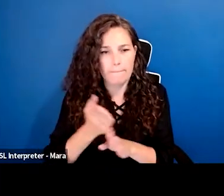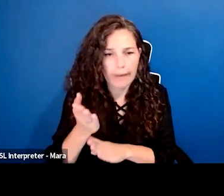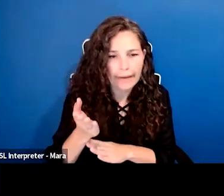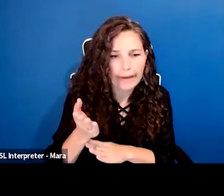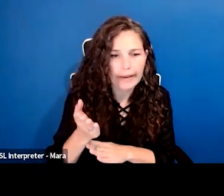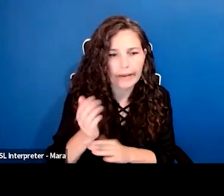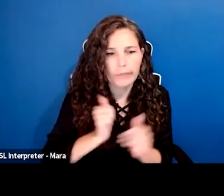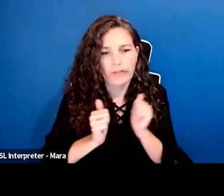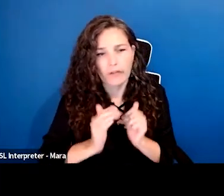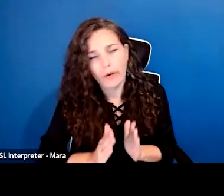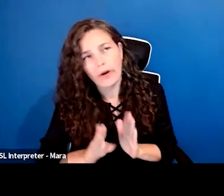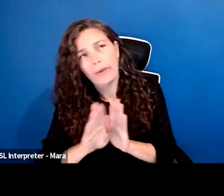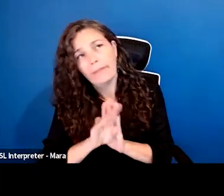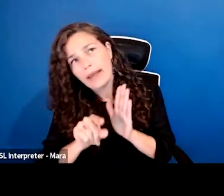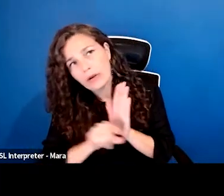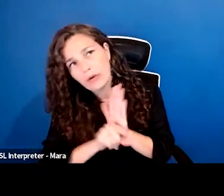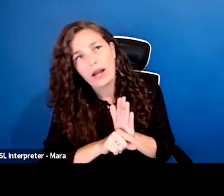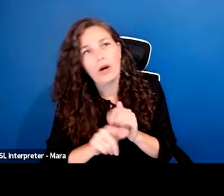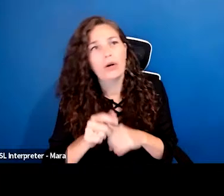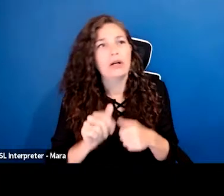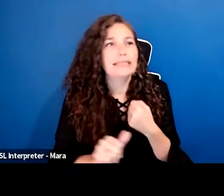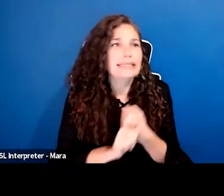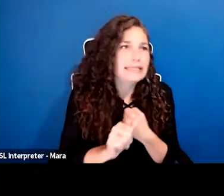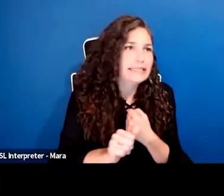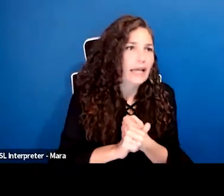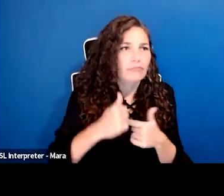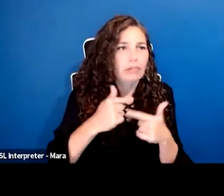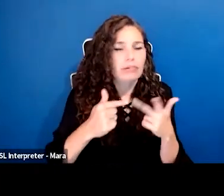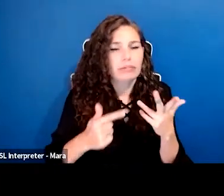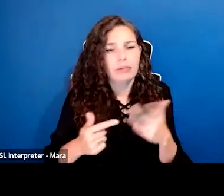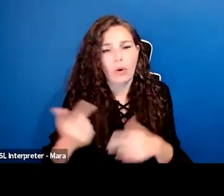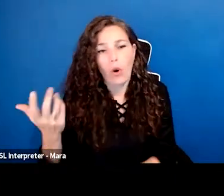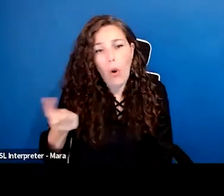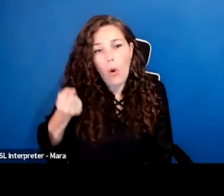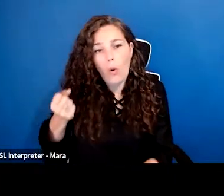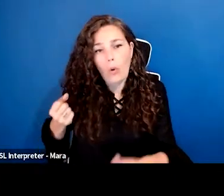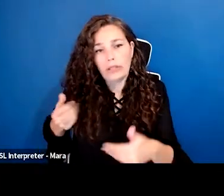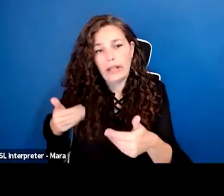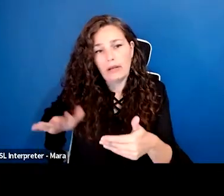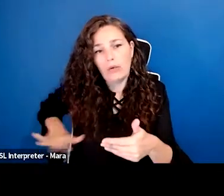a background actor in holding areas for background. They'll go in and announce themselves.